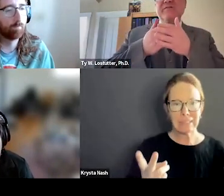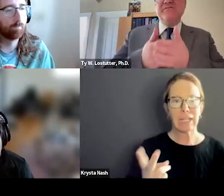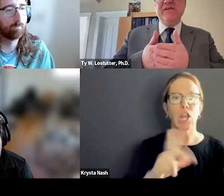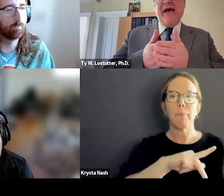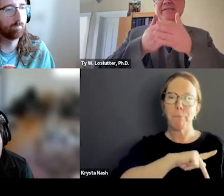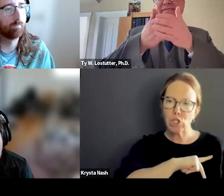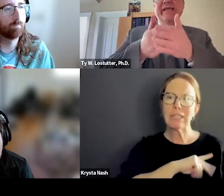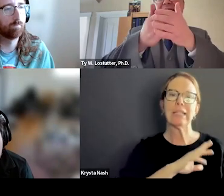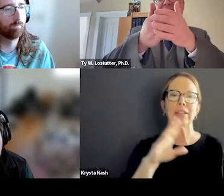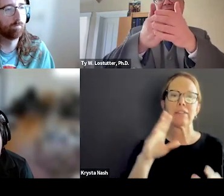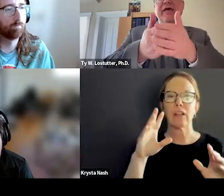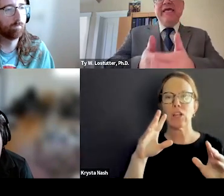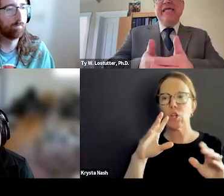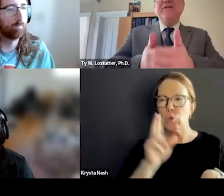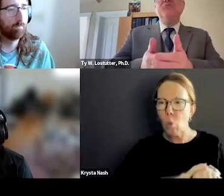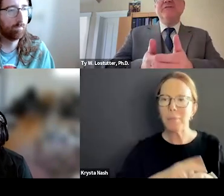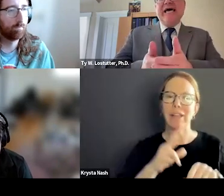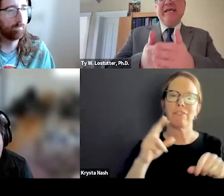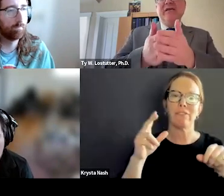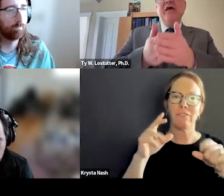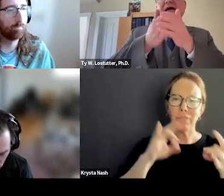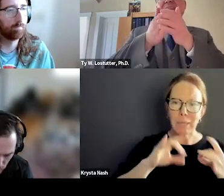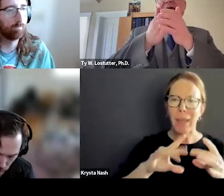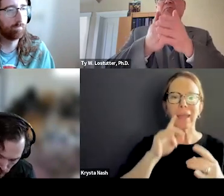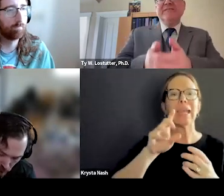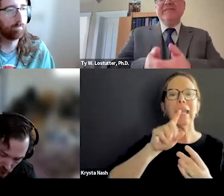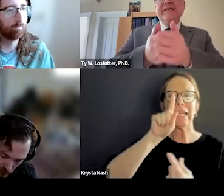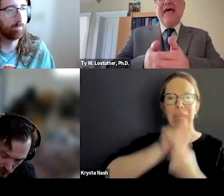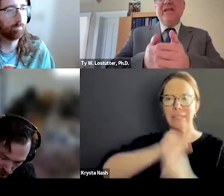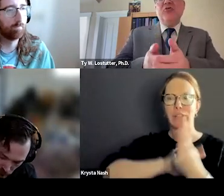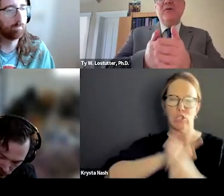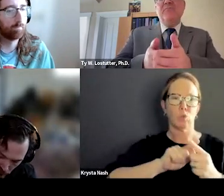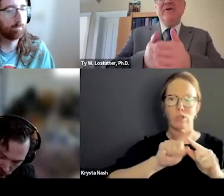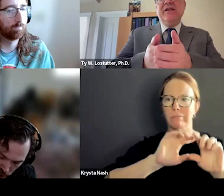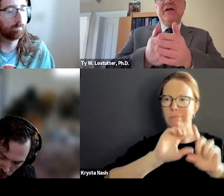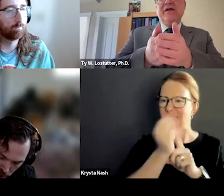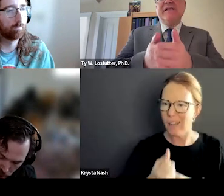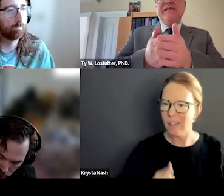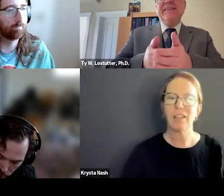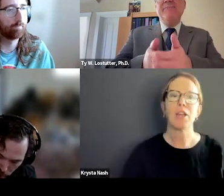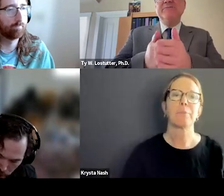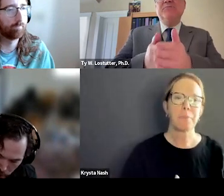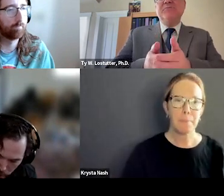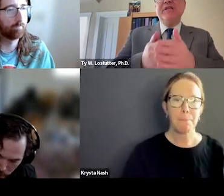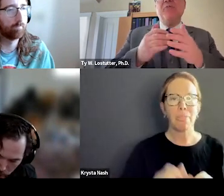normative feedback done in a individual setting, and that presenting that norm and mis and and correcting that misperception.